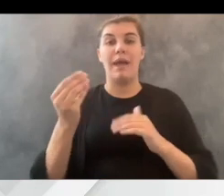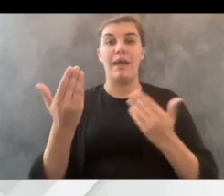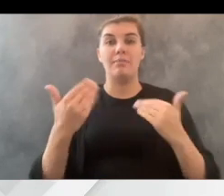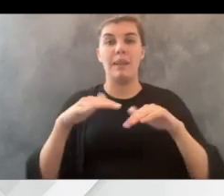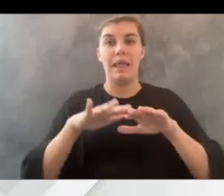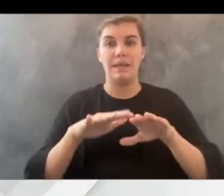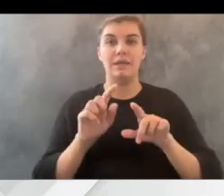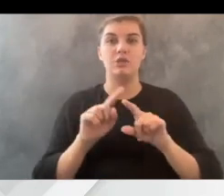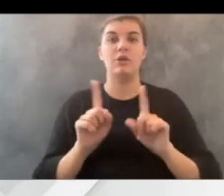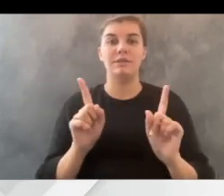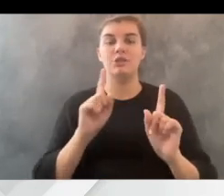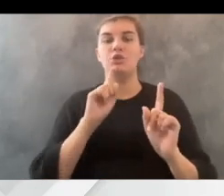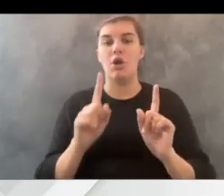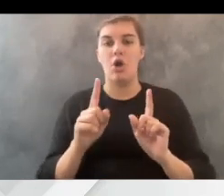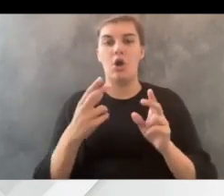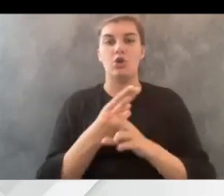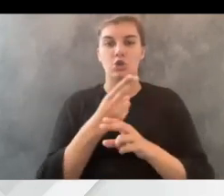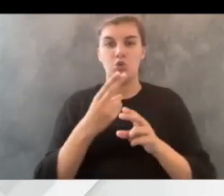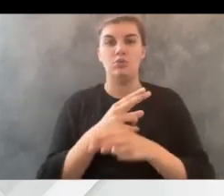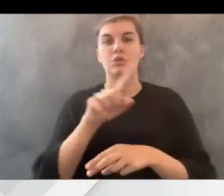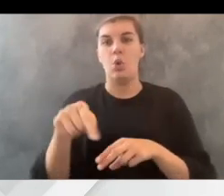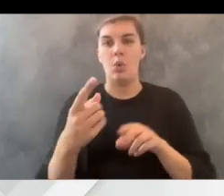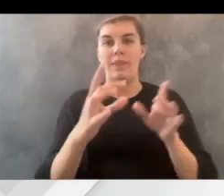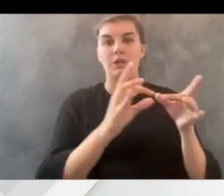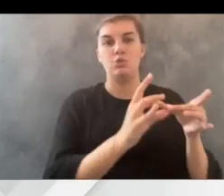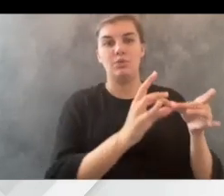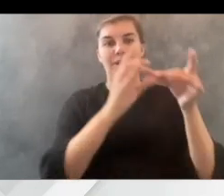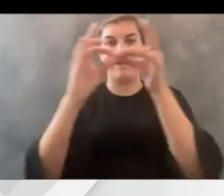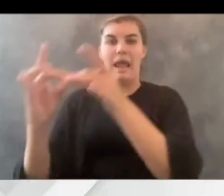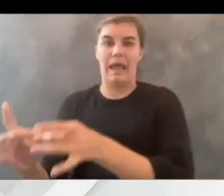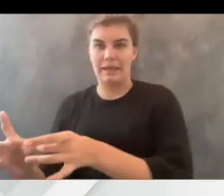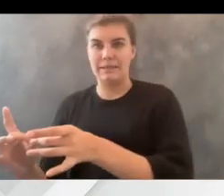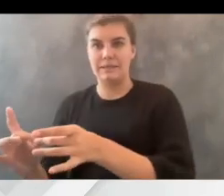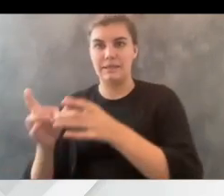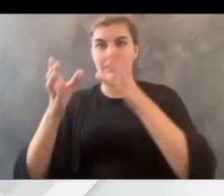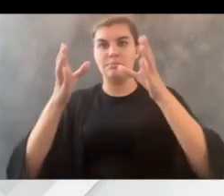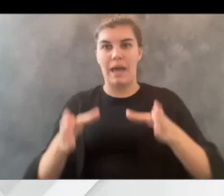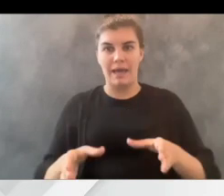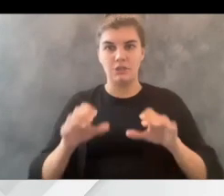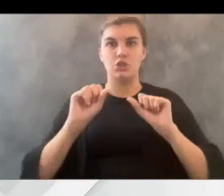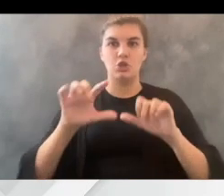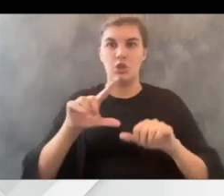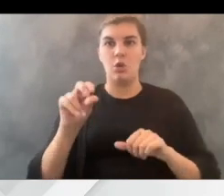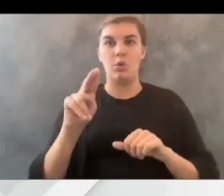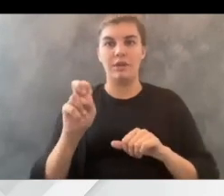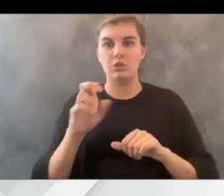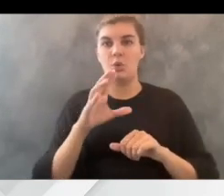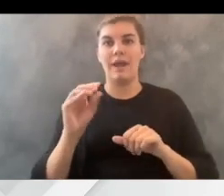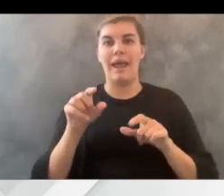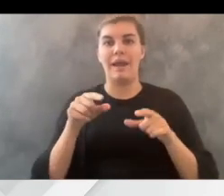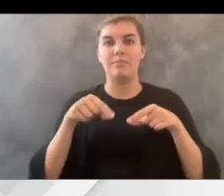exclusively to connect passenger loading zones, accessible parallel on-street parking spaces,